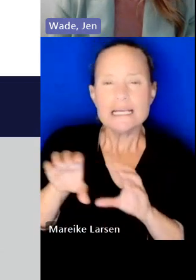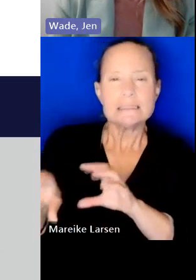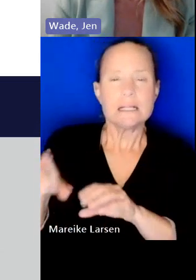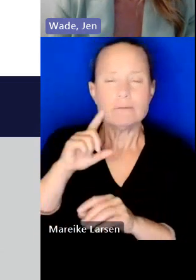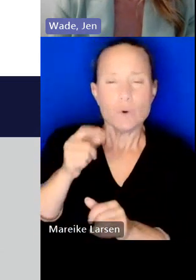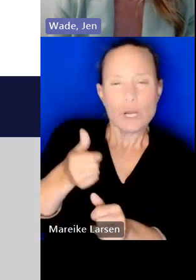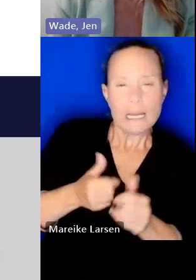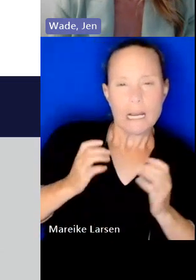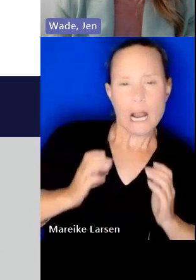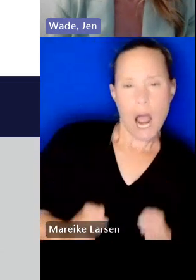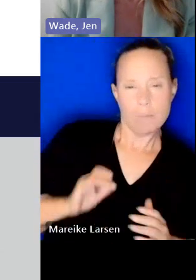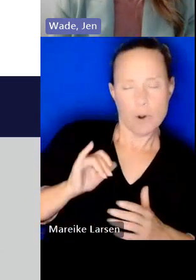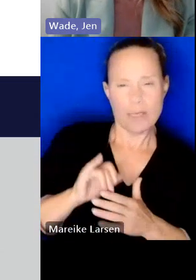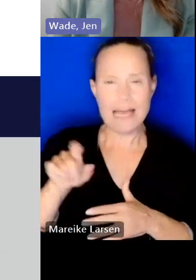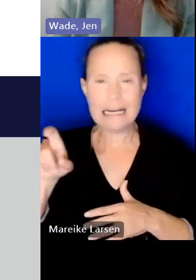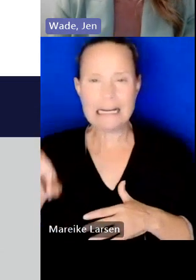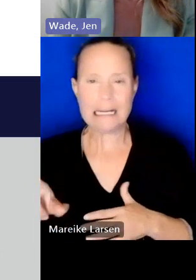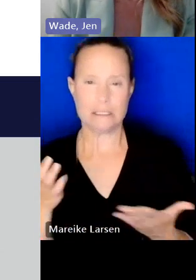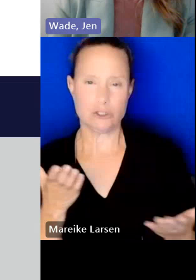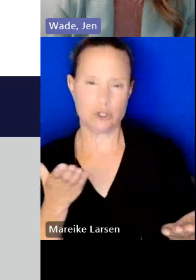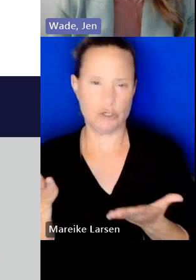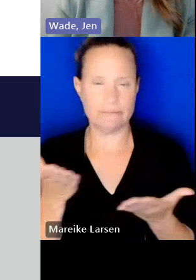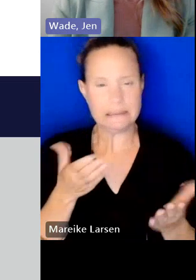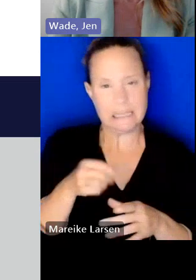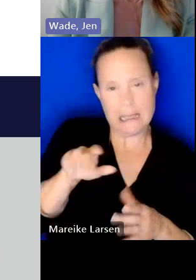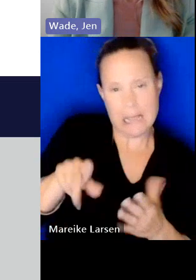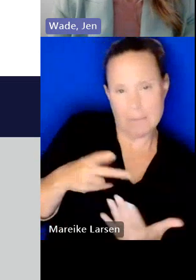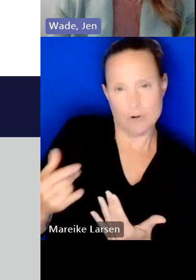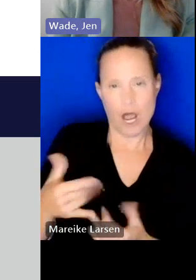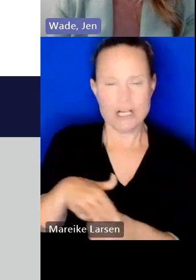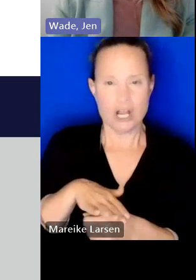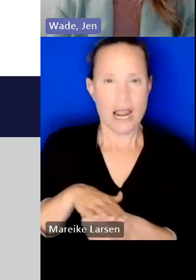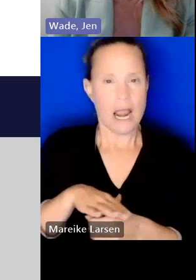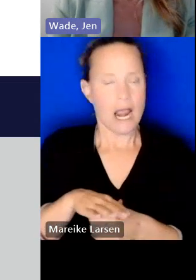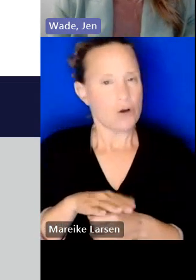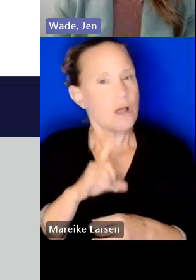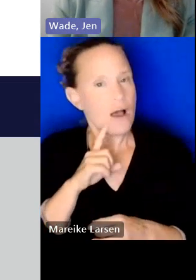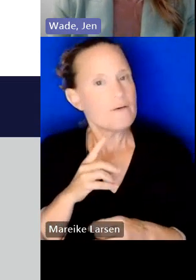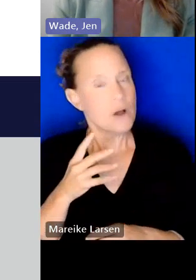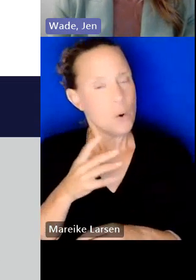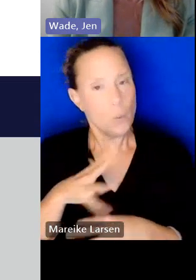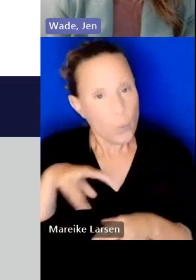For each customer that desire service in the project area no later than four years